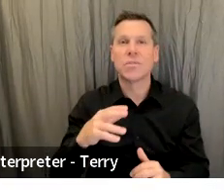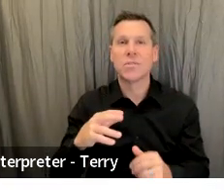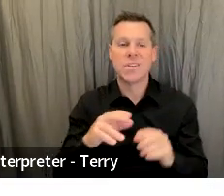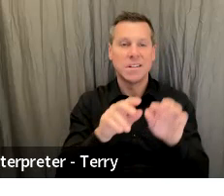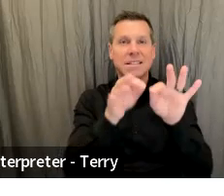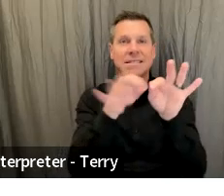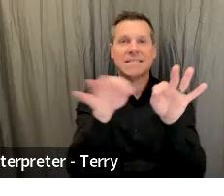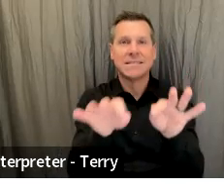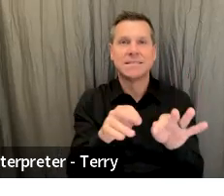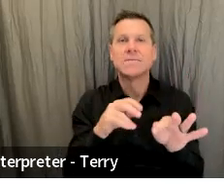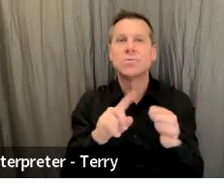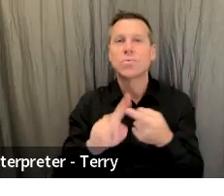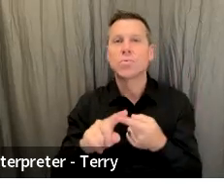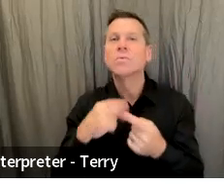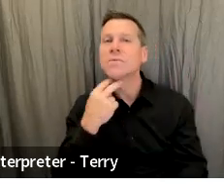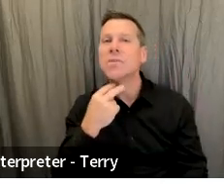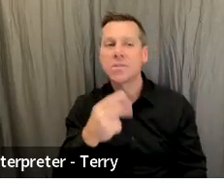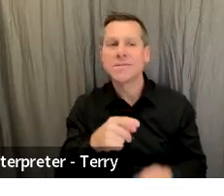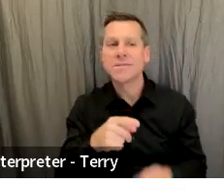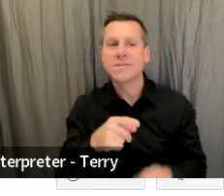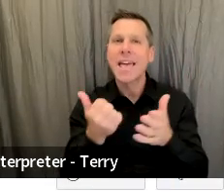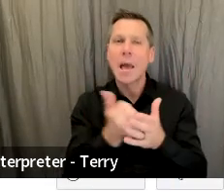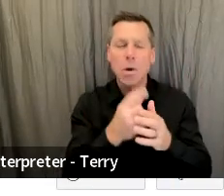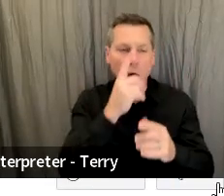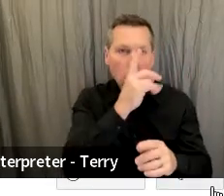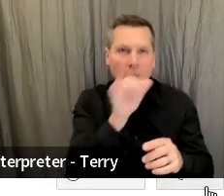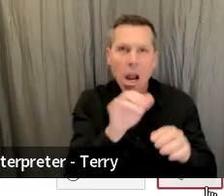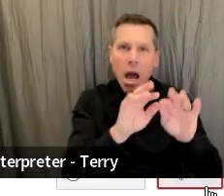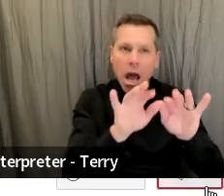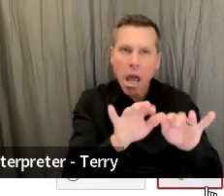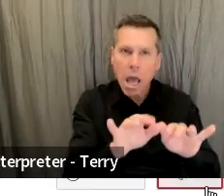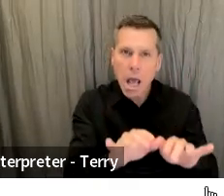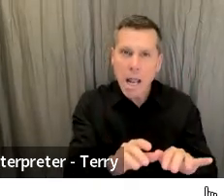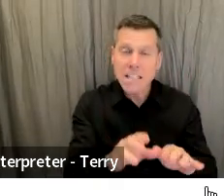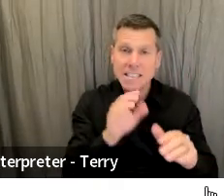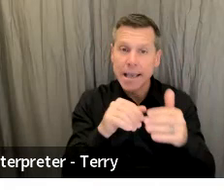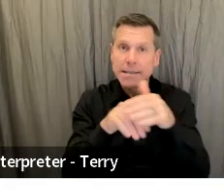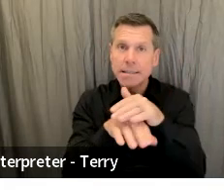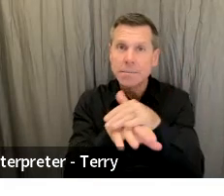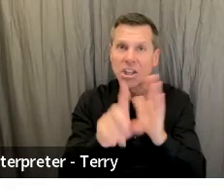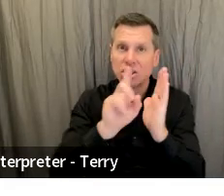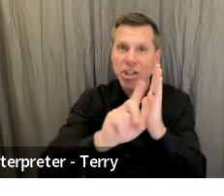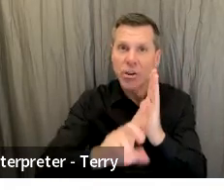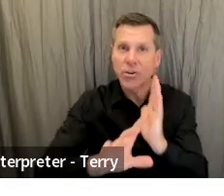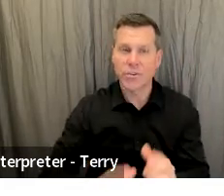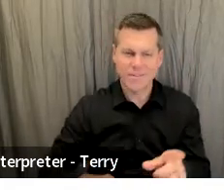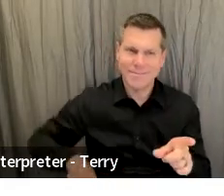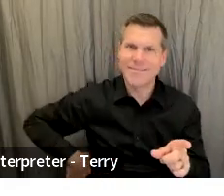that we were going through and using the accessibility checker. So as you are editing a page,